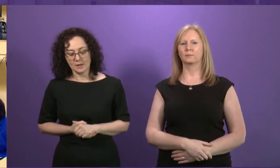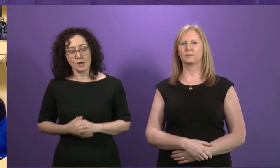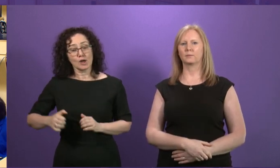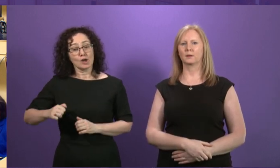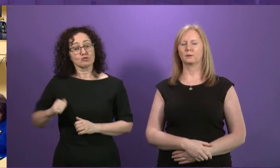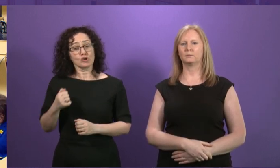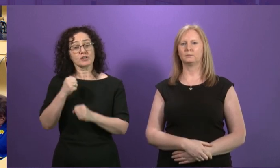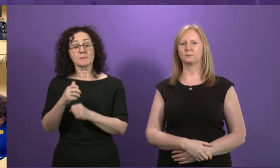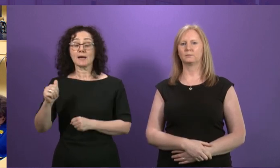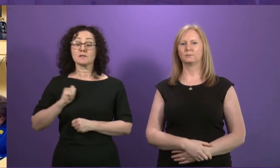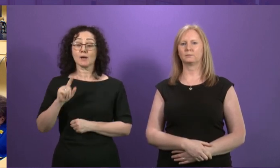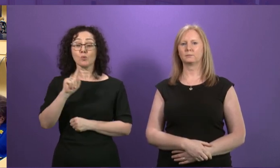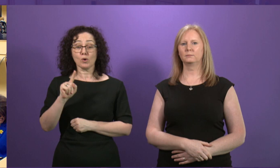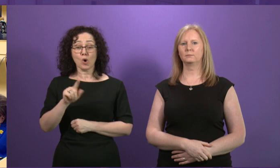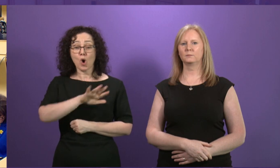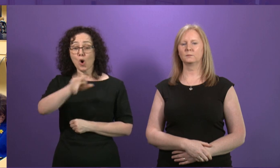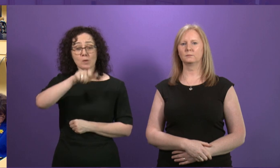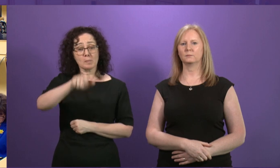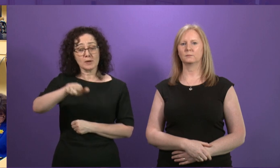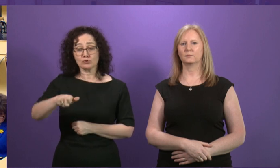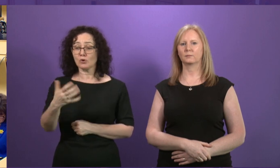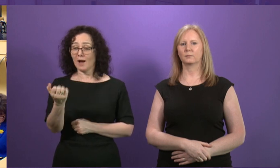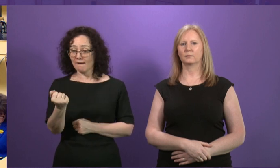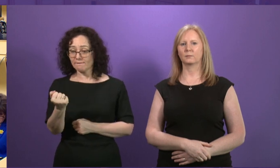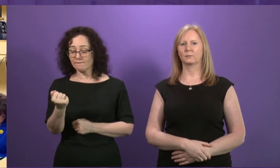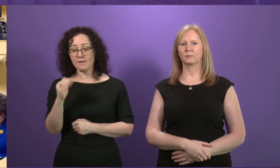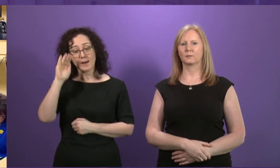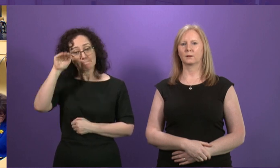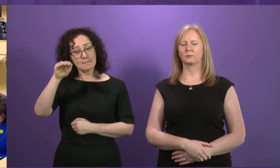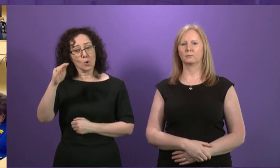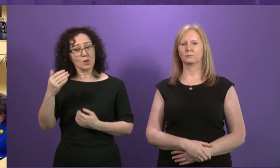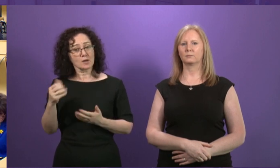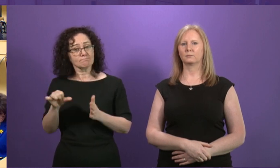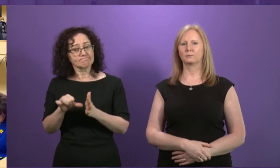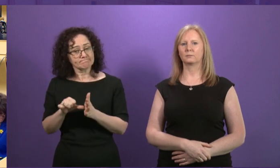all patients with bipolar disorder to have access to appropriate and evidence-based treatments,